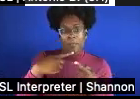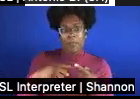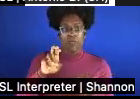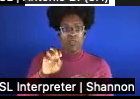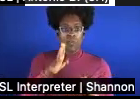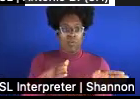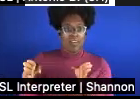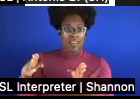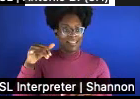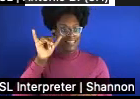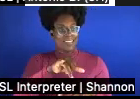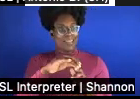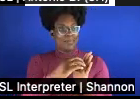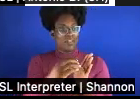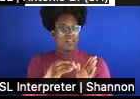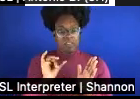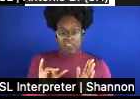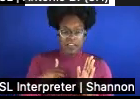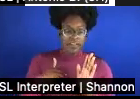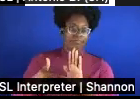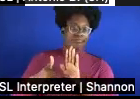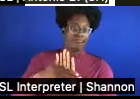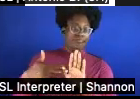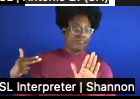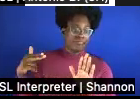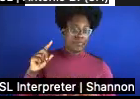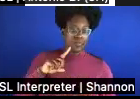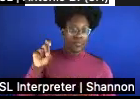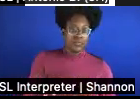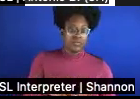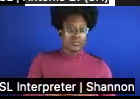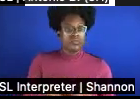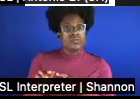the teacher or consultant would use track changes or a handwritten note to make a change directly.